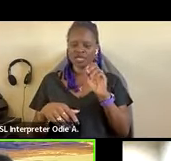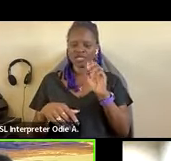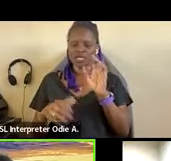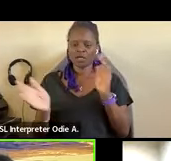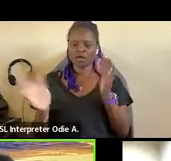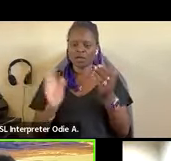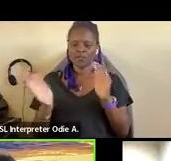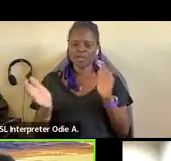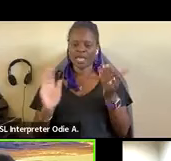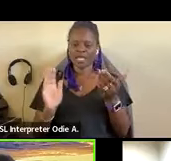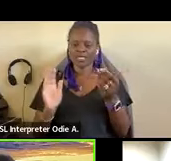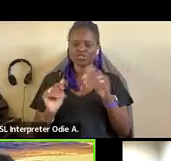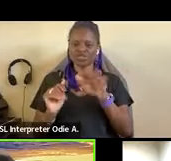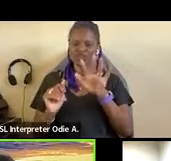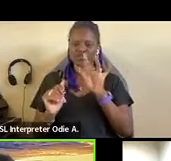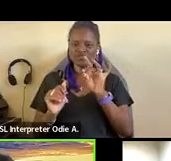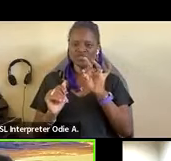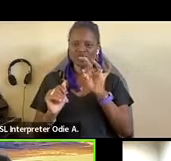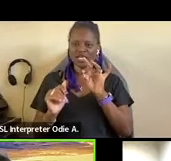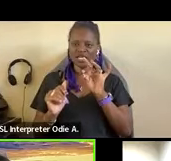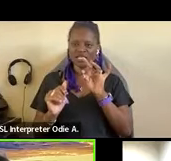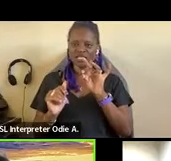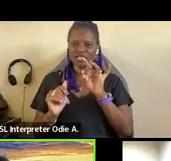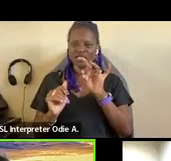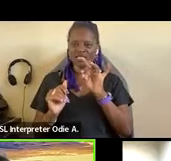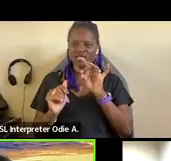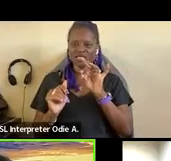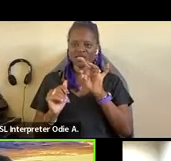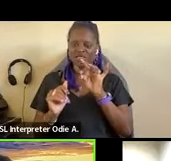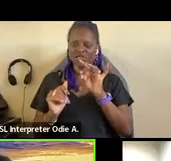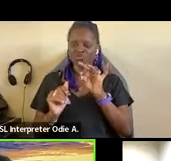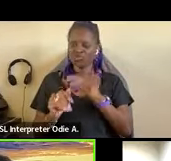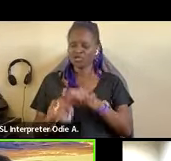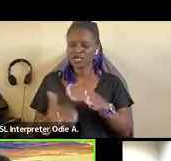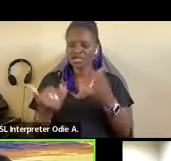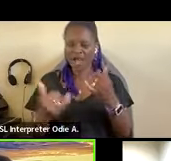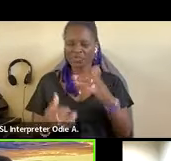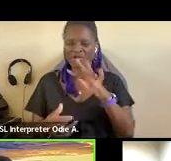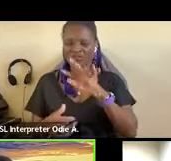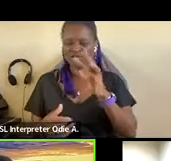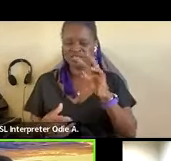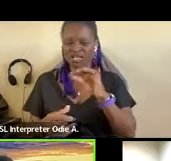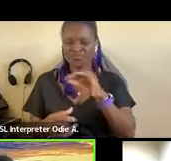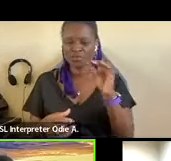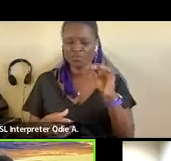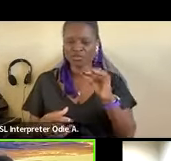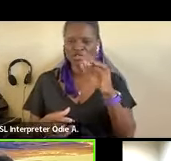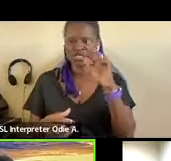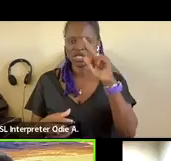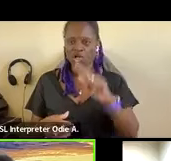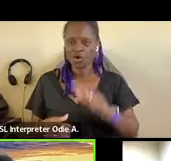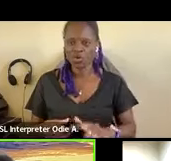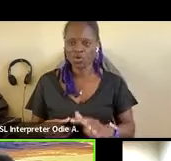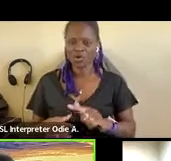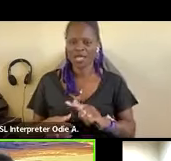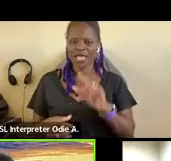Our mortality rate is 57% lower than the state average, and our case rate is 20% lower.